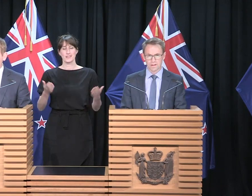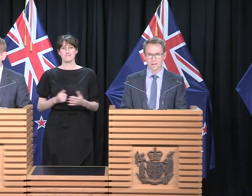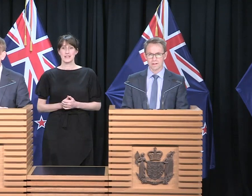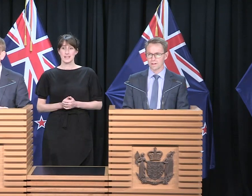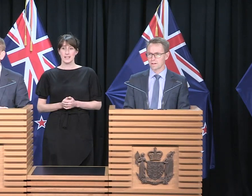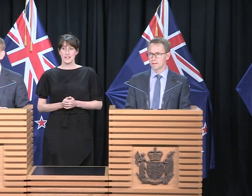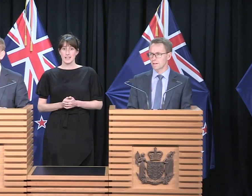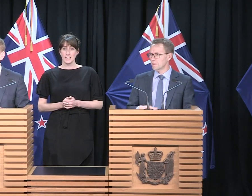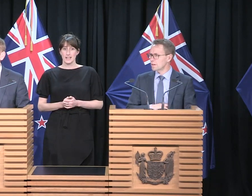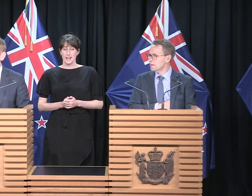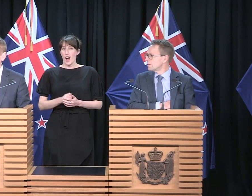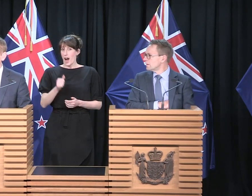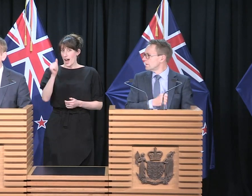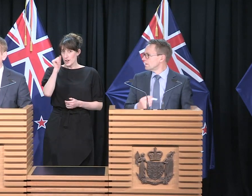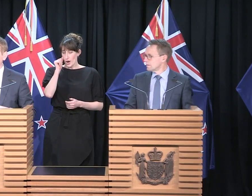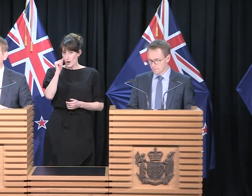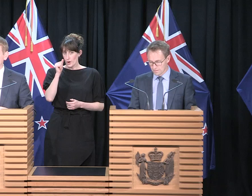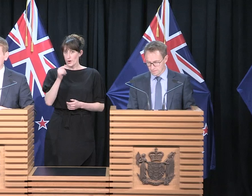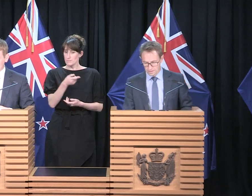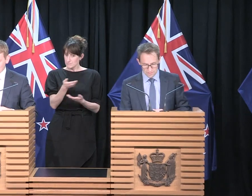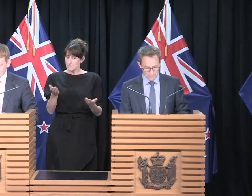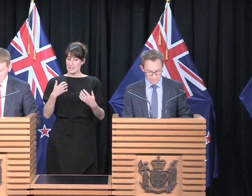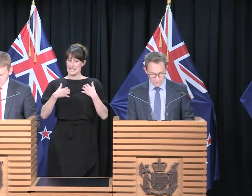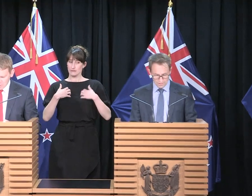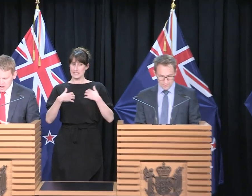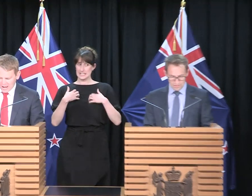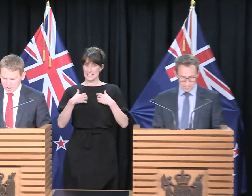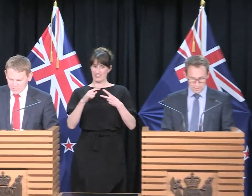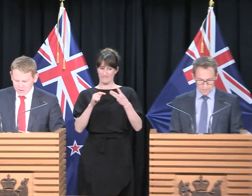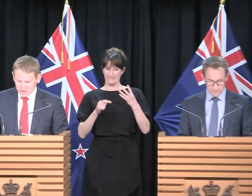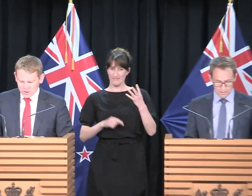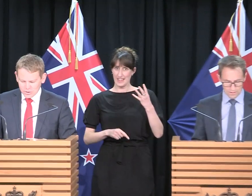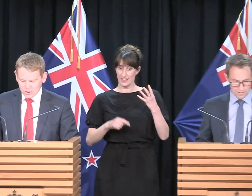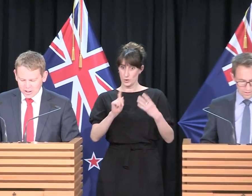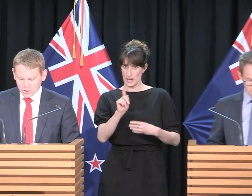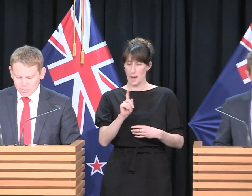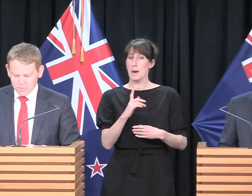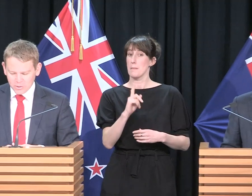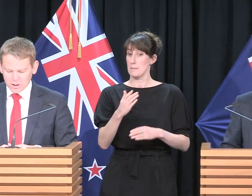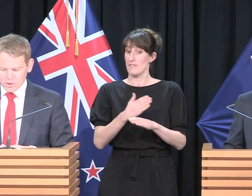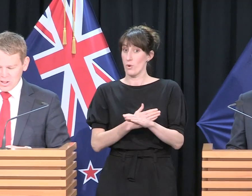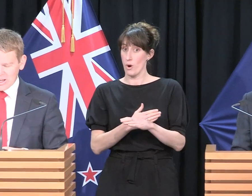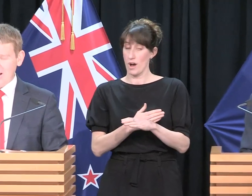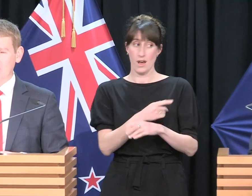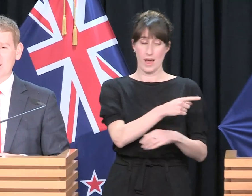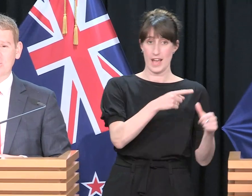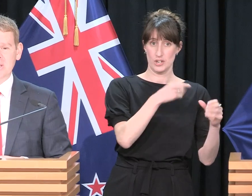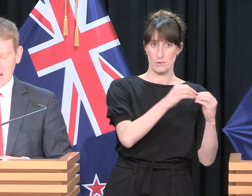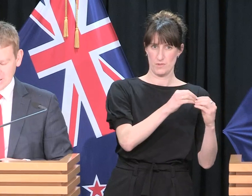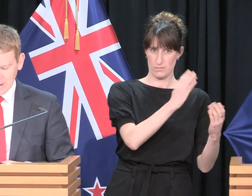(CAMERA SHUTTERS CLICKING) Good afternoon, everybody. I know there's strong interest